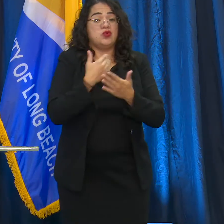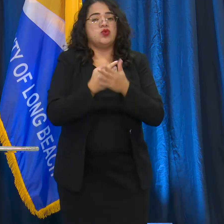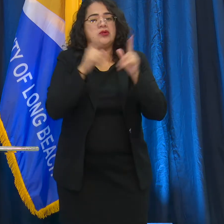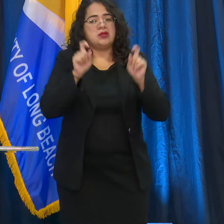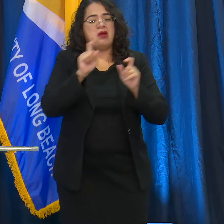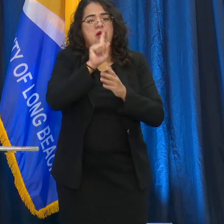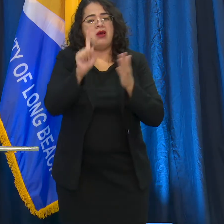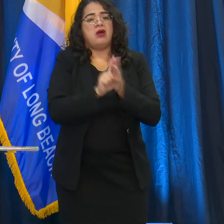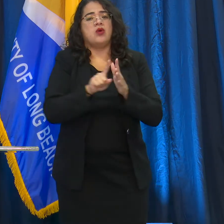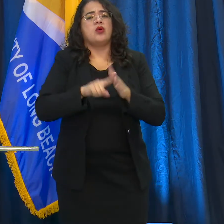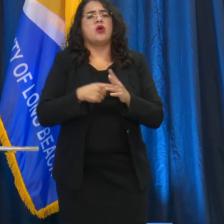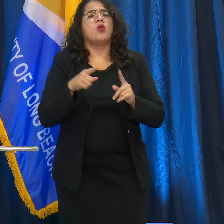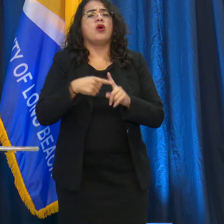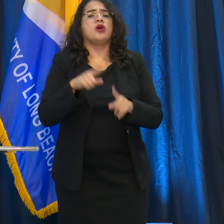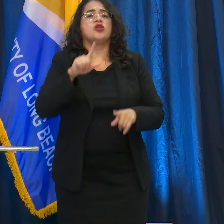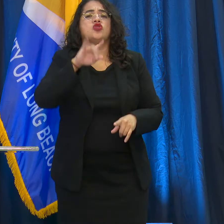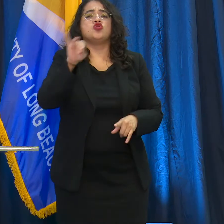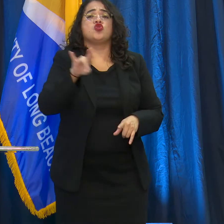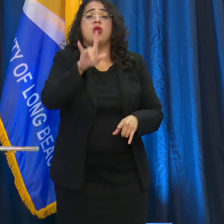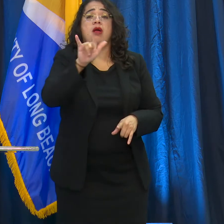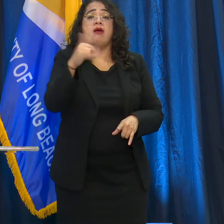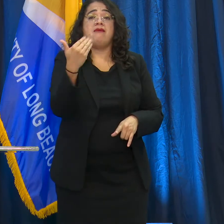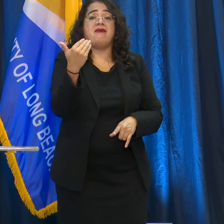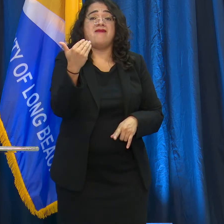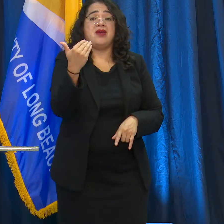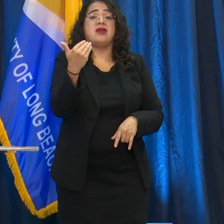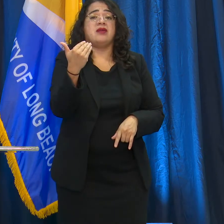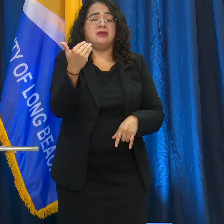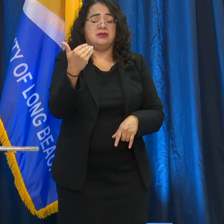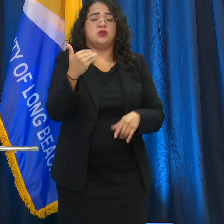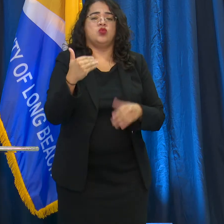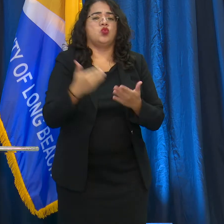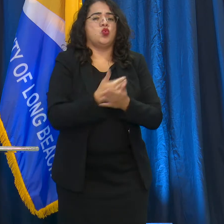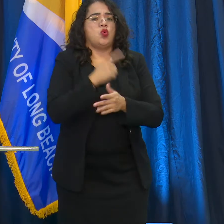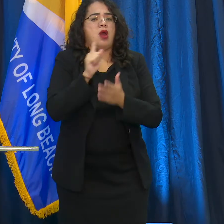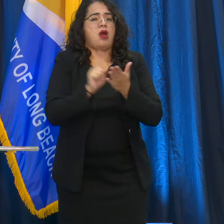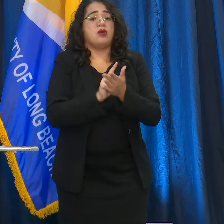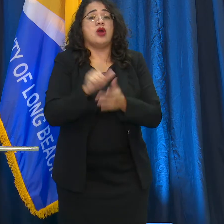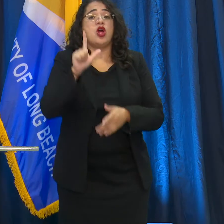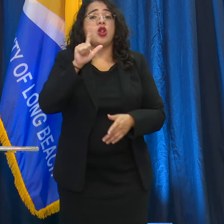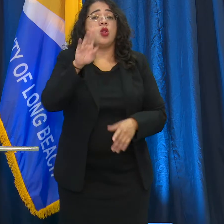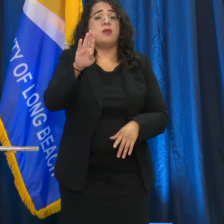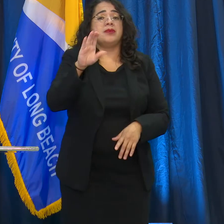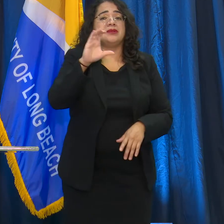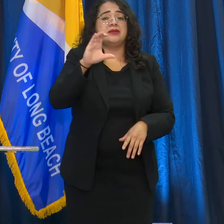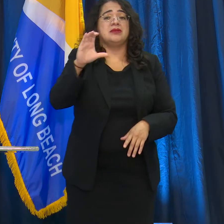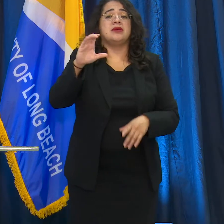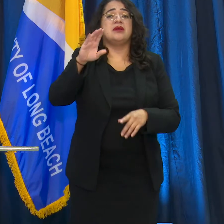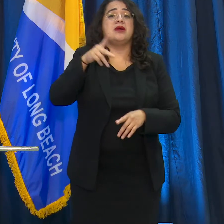tomorrow, July 15th. The Long Beach City College Pacific Coast campus will